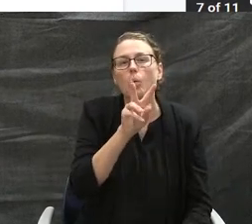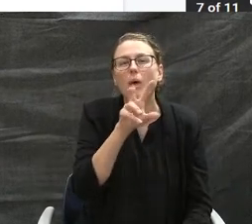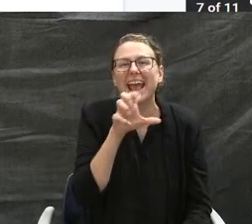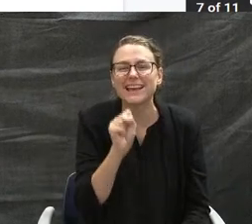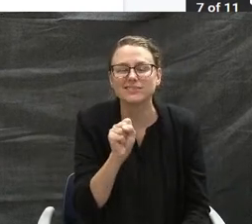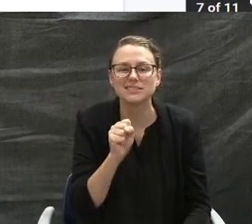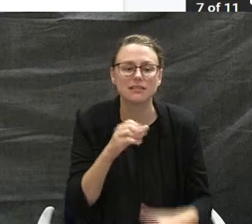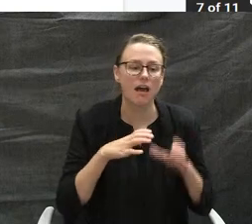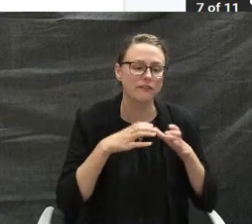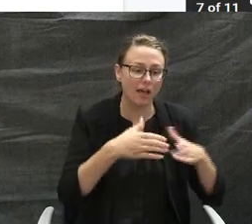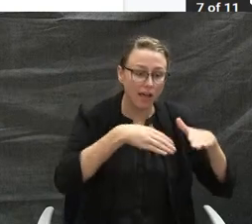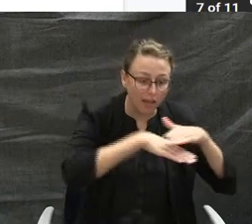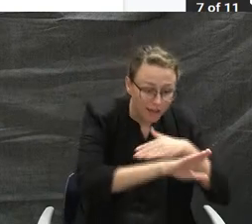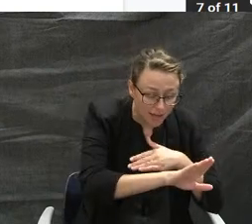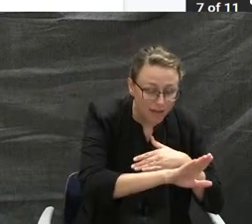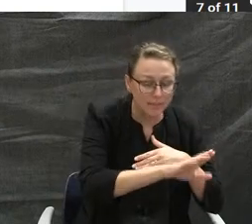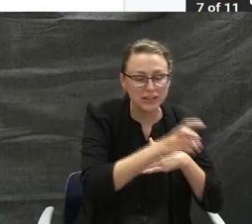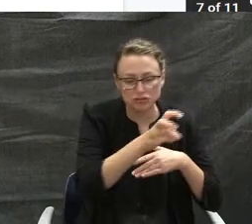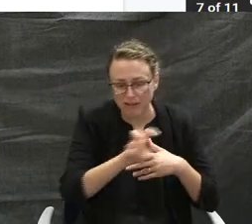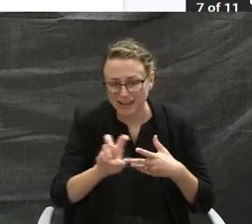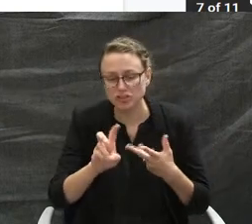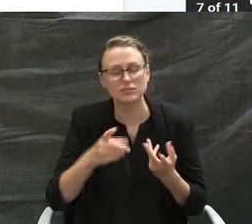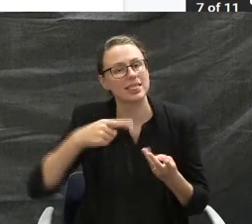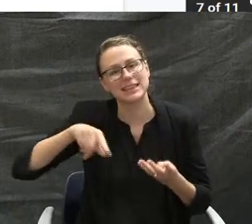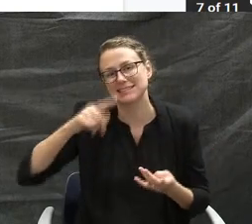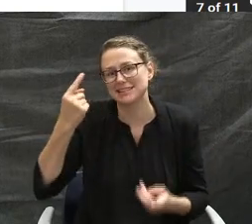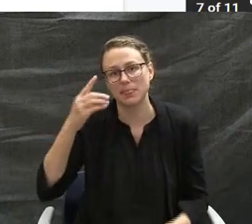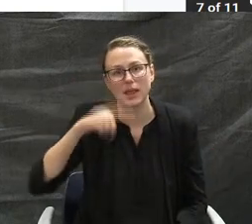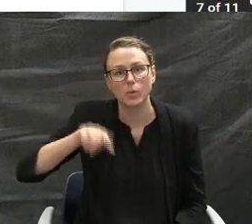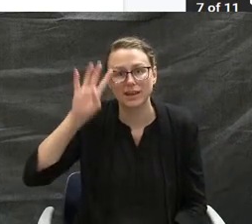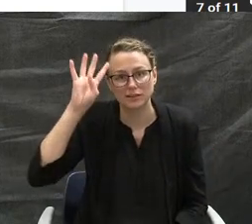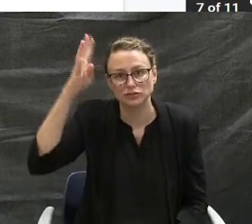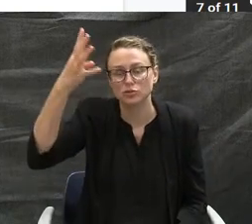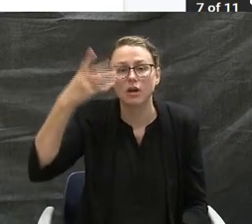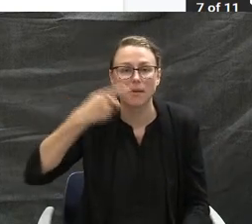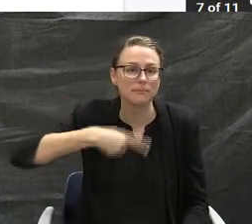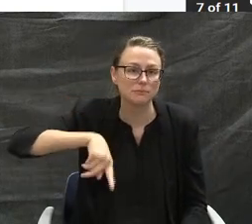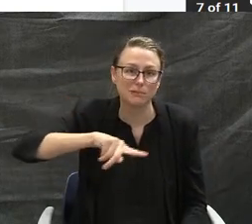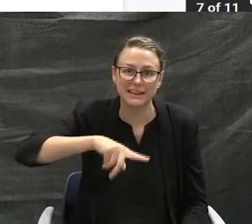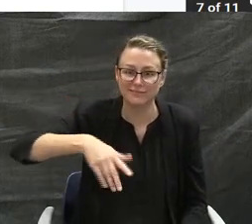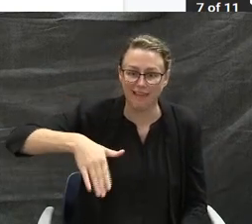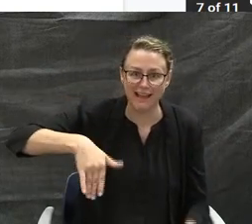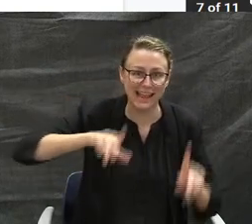that we drew up and it is of course yet to be tested by the